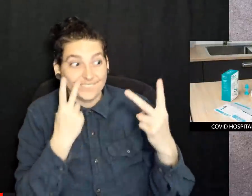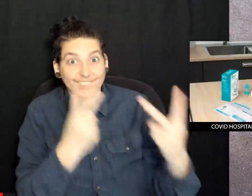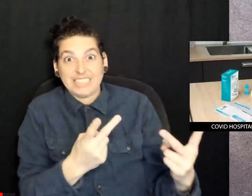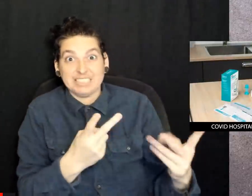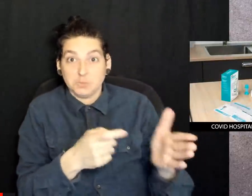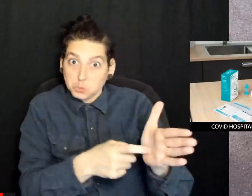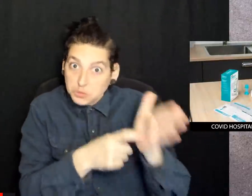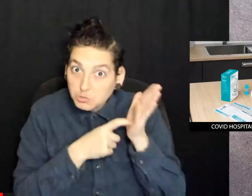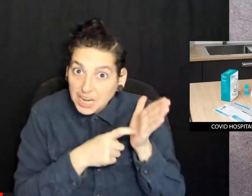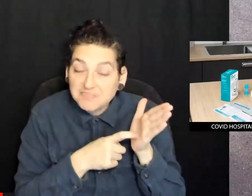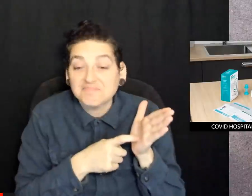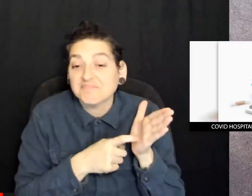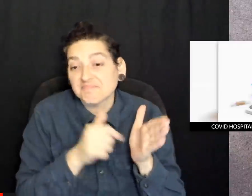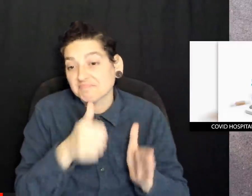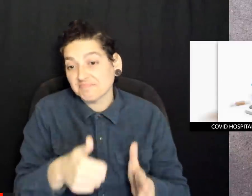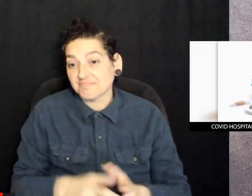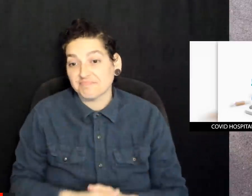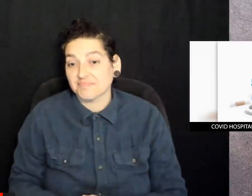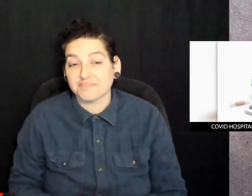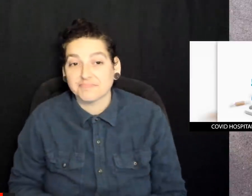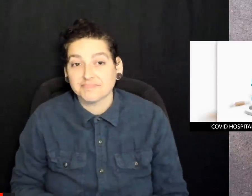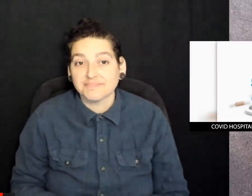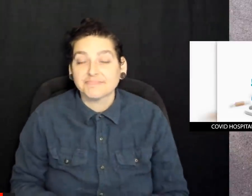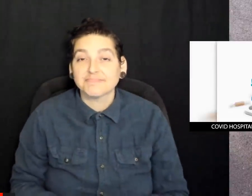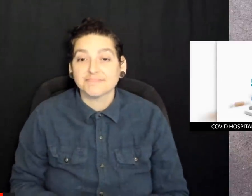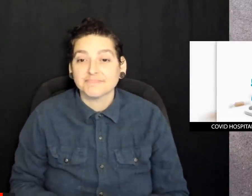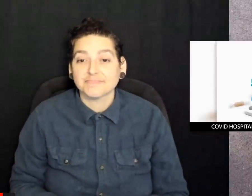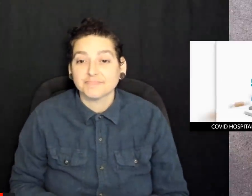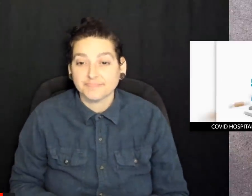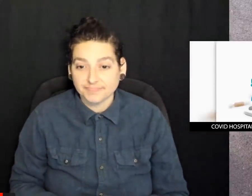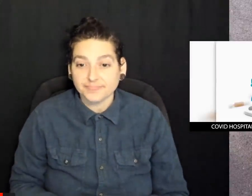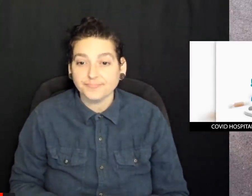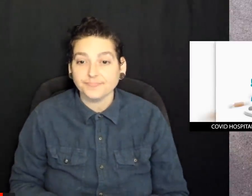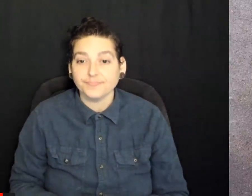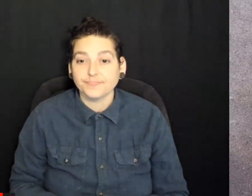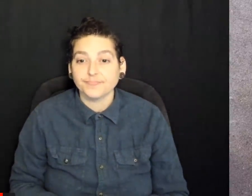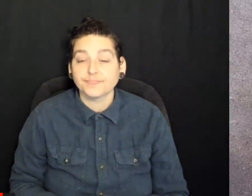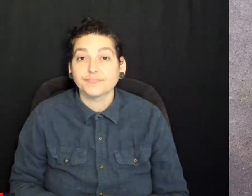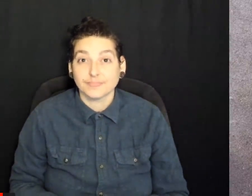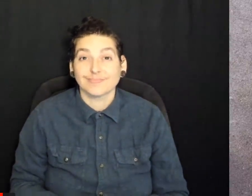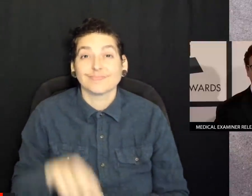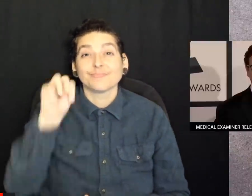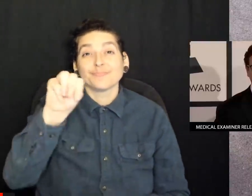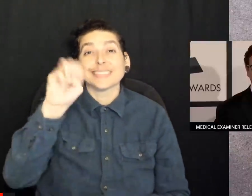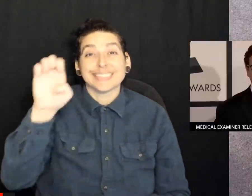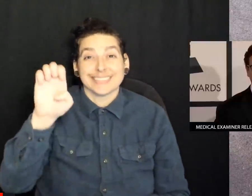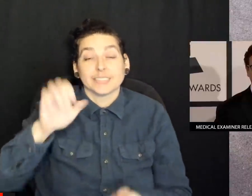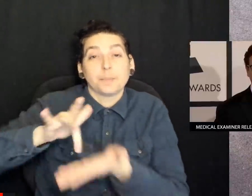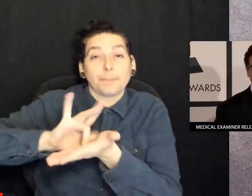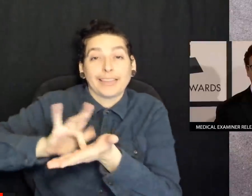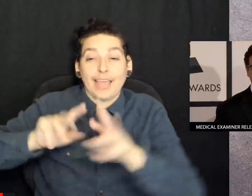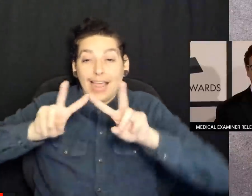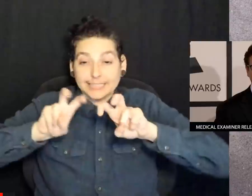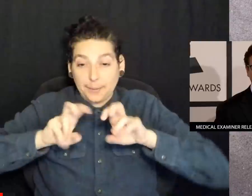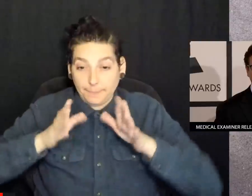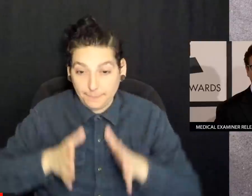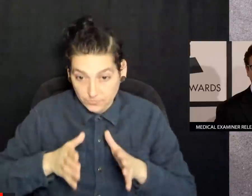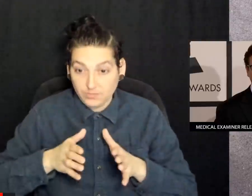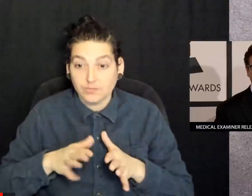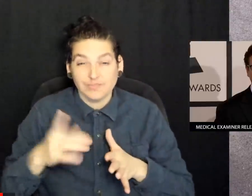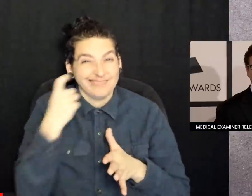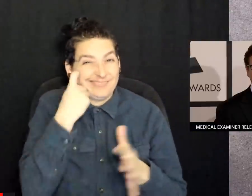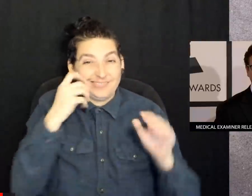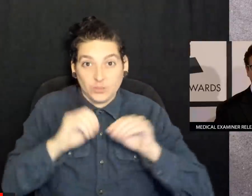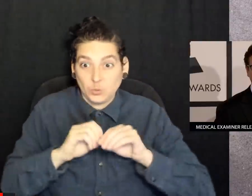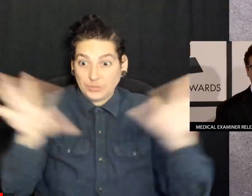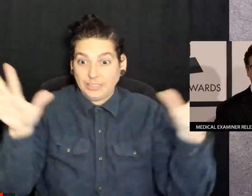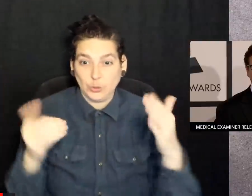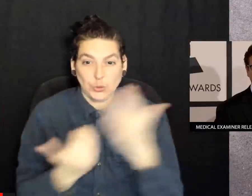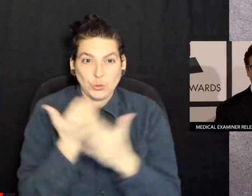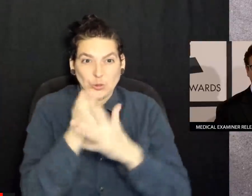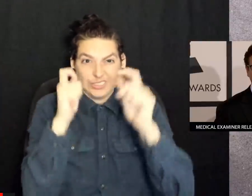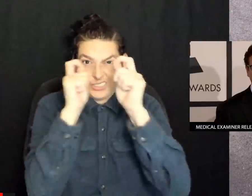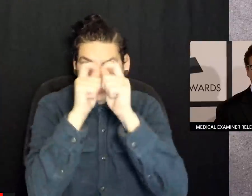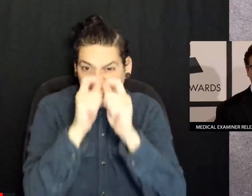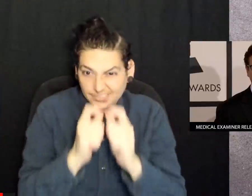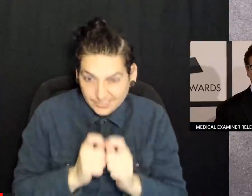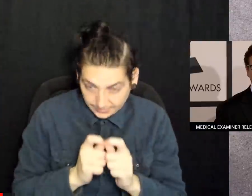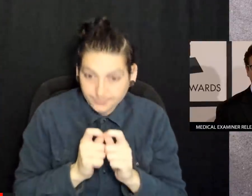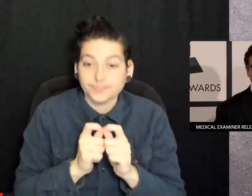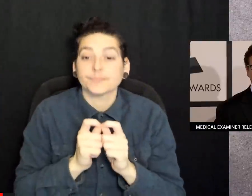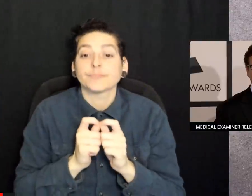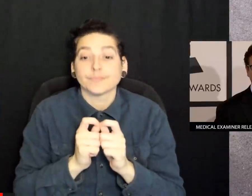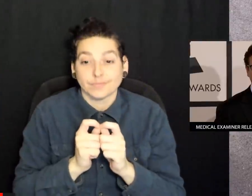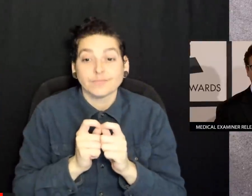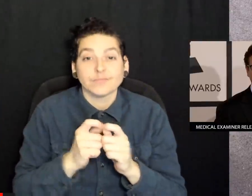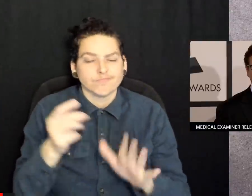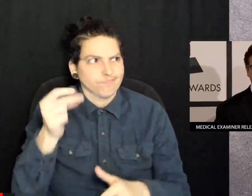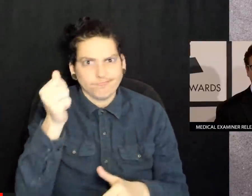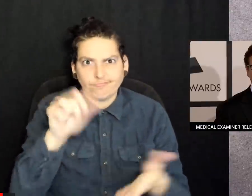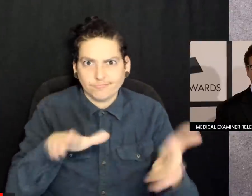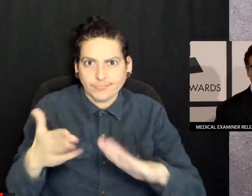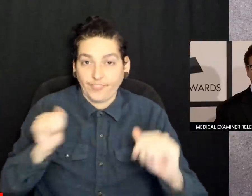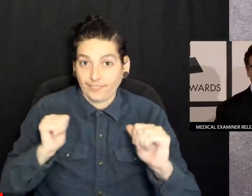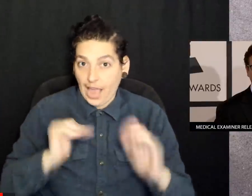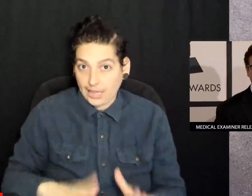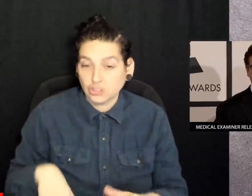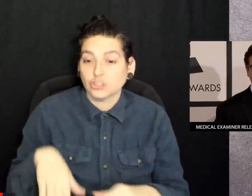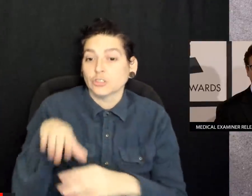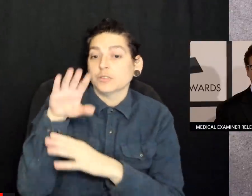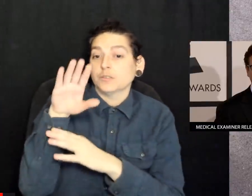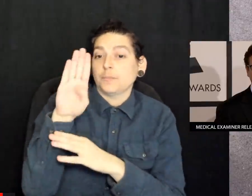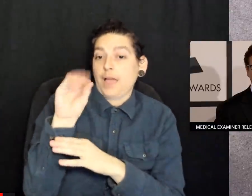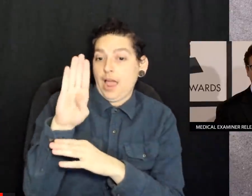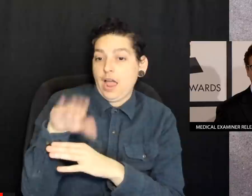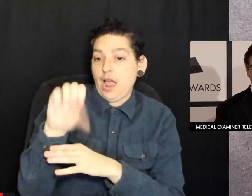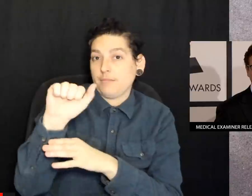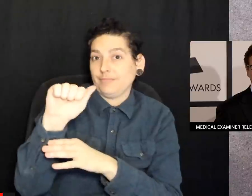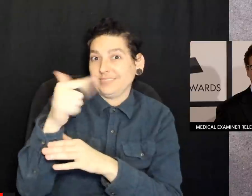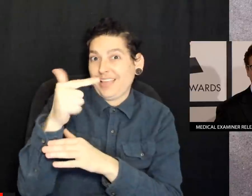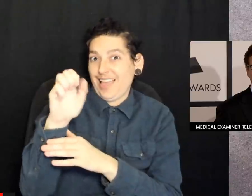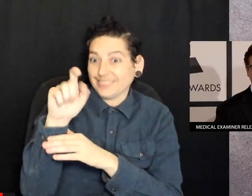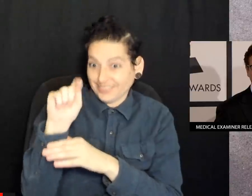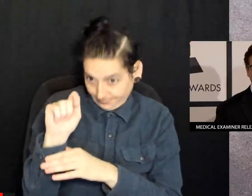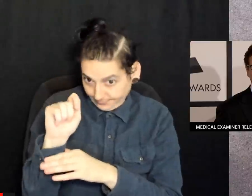or office visit will not be required the medical examiner has released new details